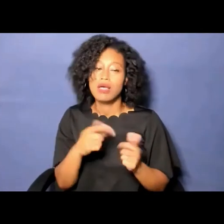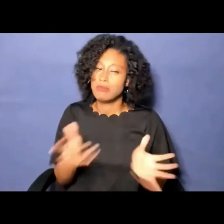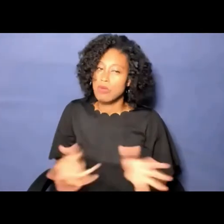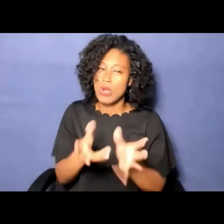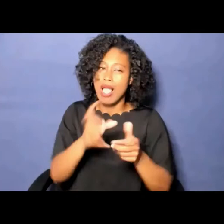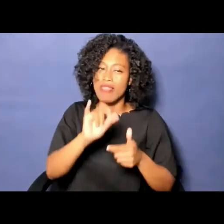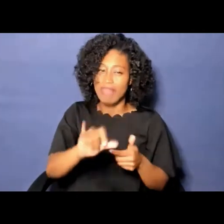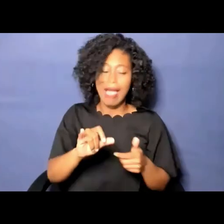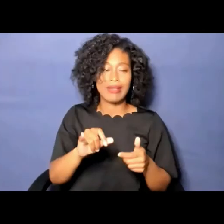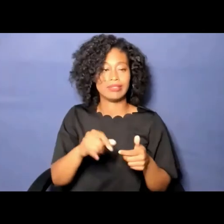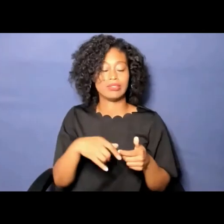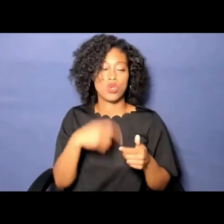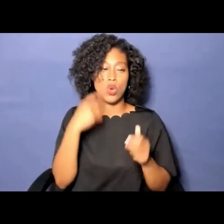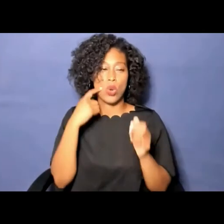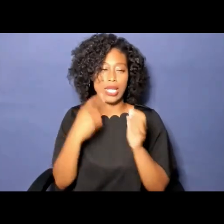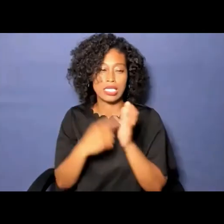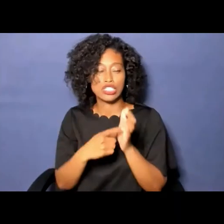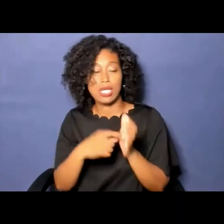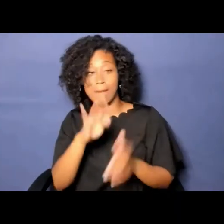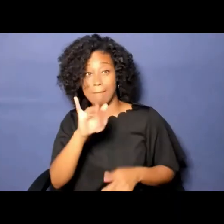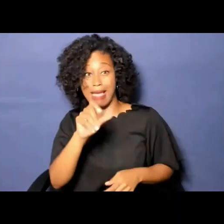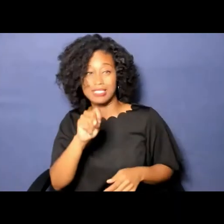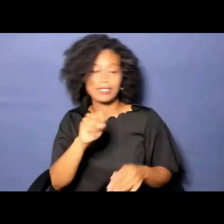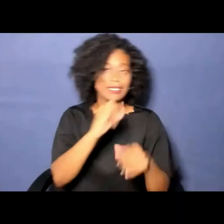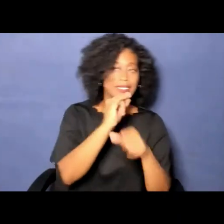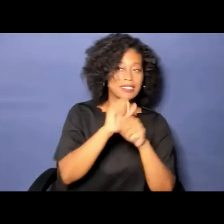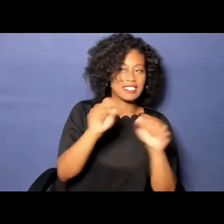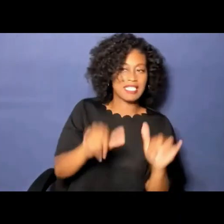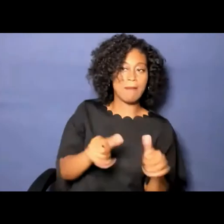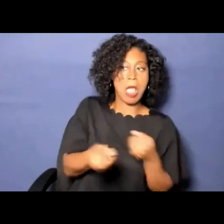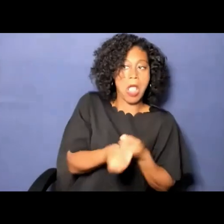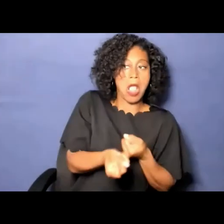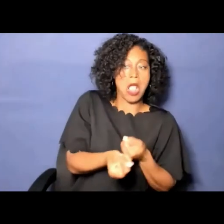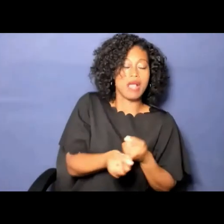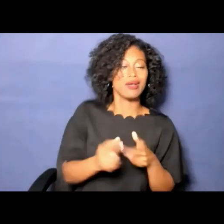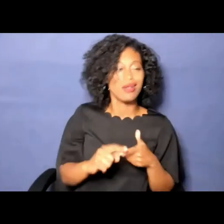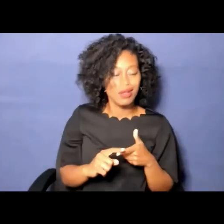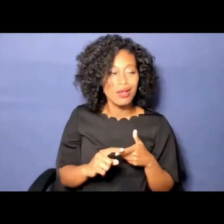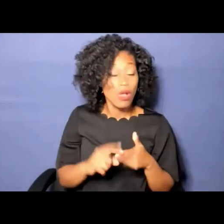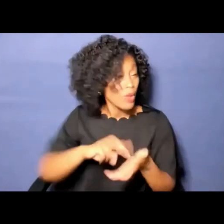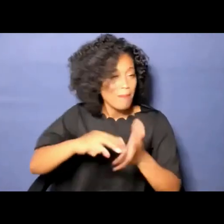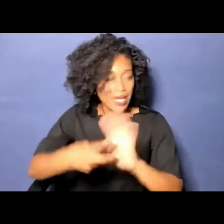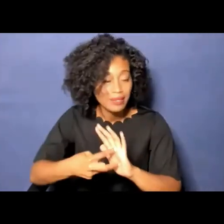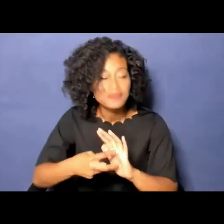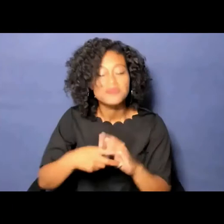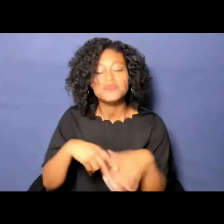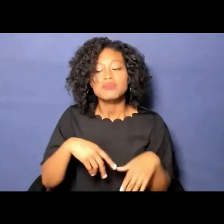For example, de facto racial segregation leads perceivers to have differential experience,